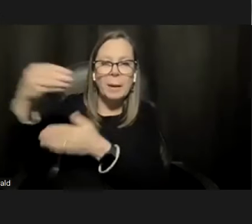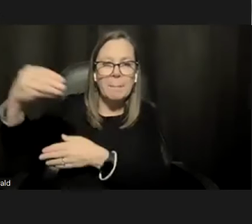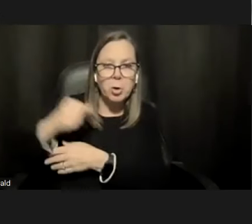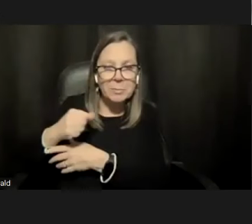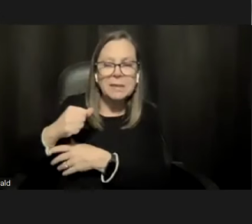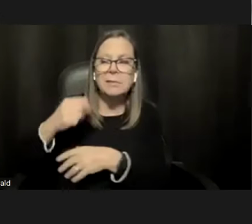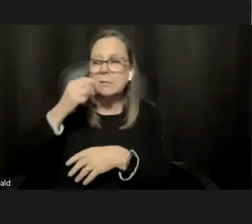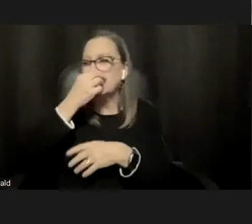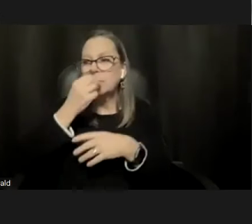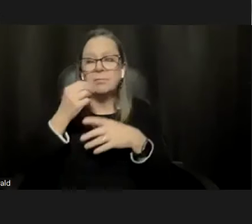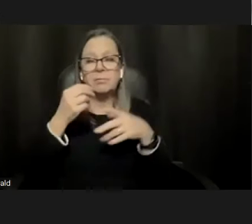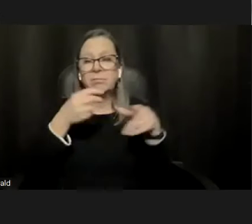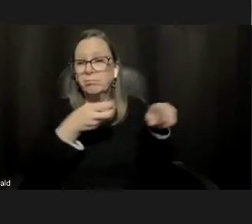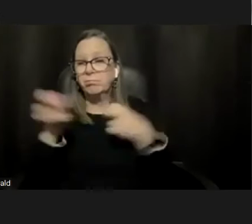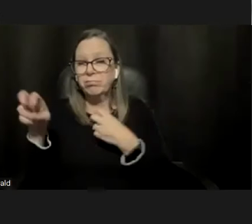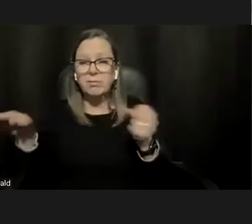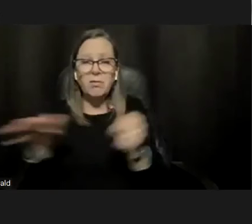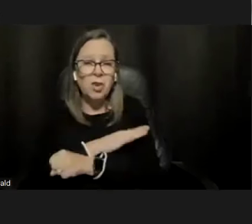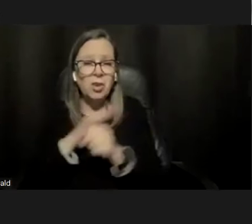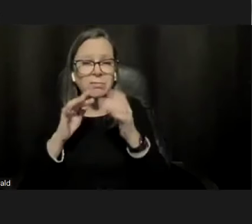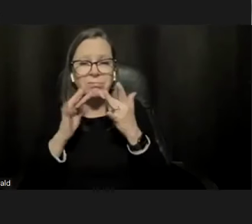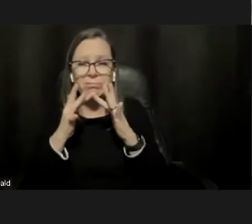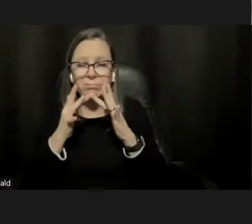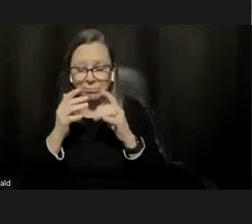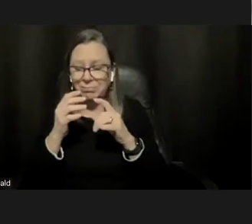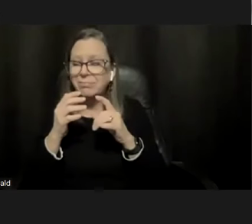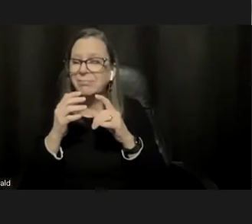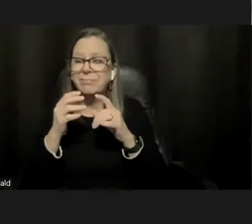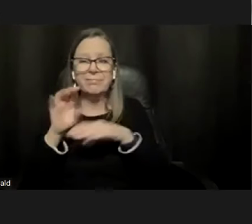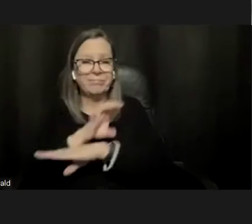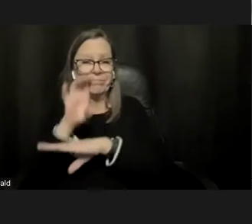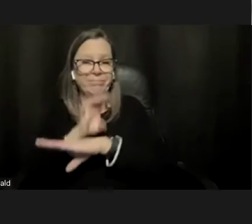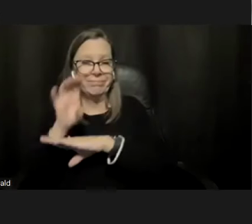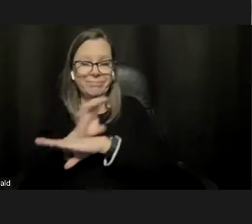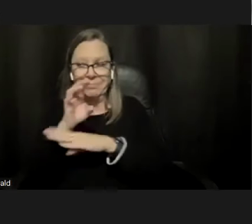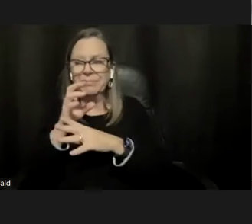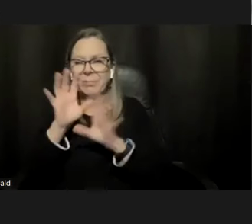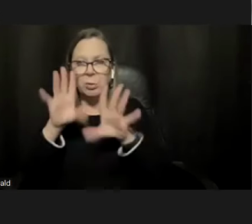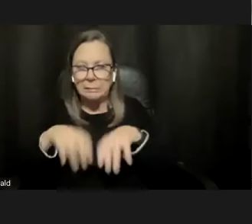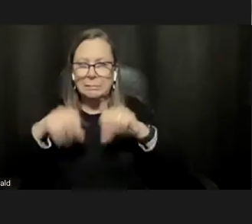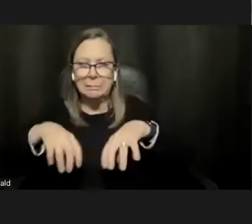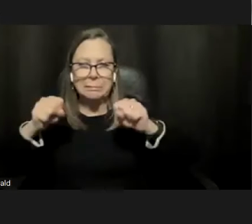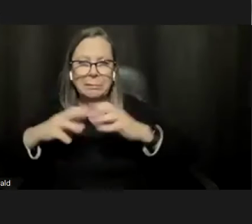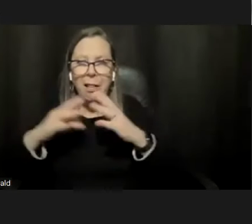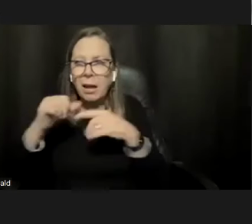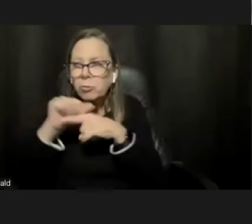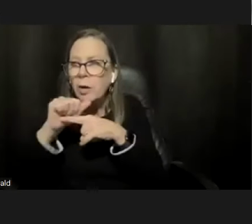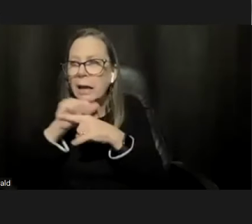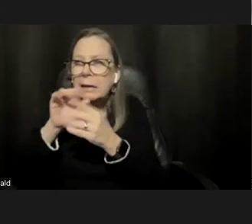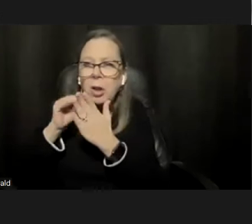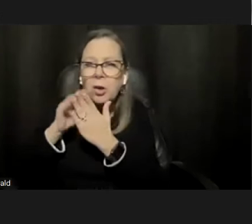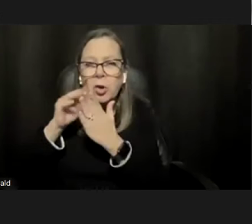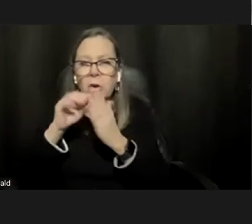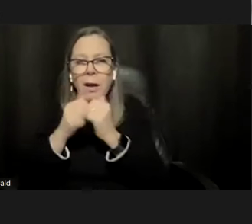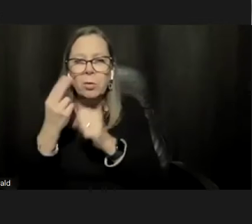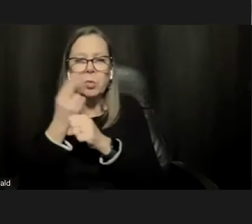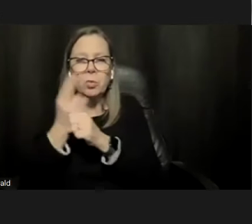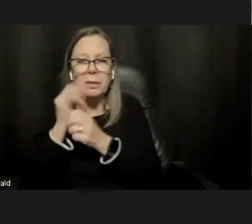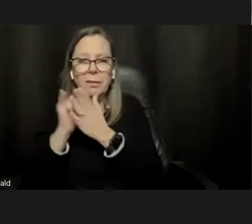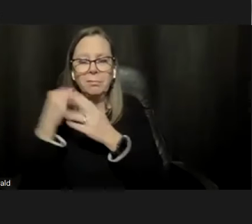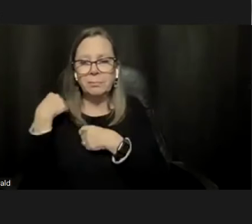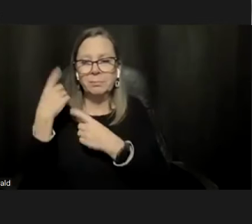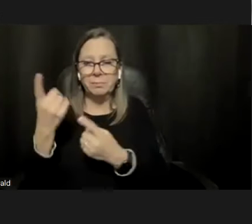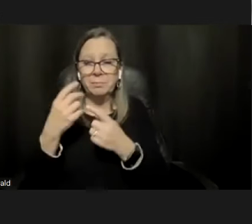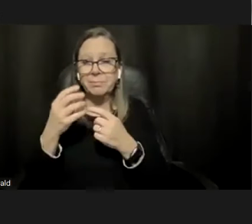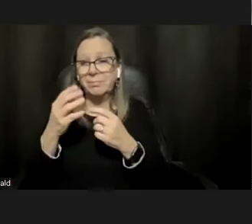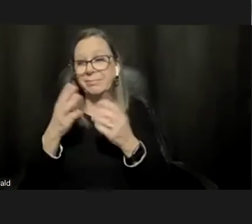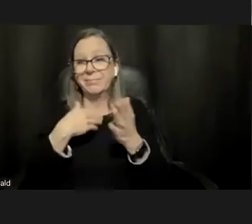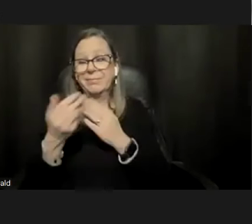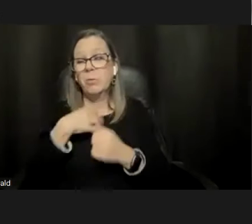We had quite a bit of training on that and even us old folks, like myself, can learn